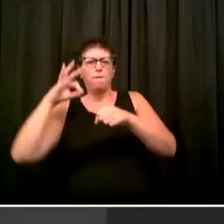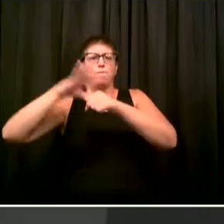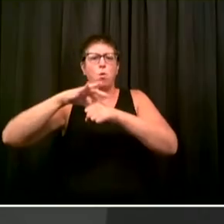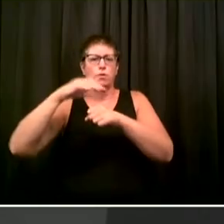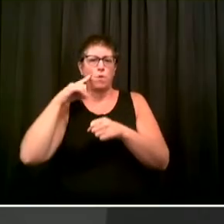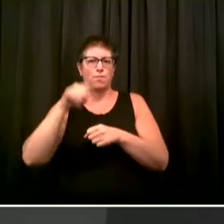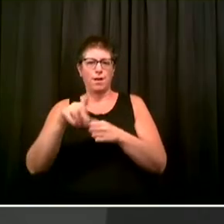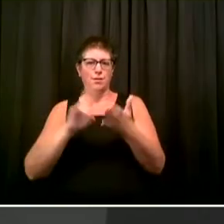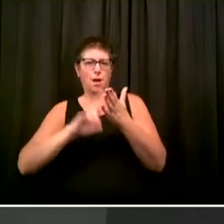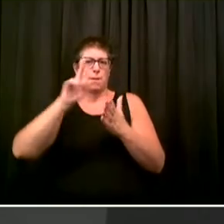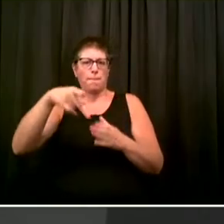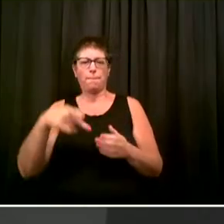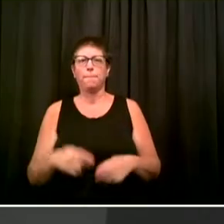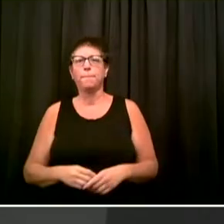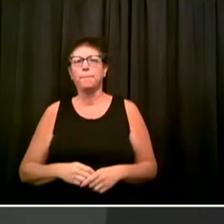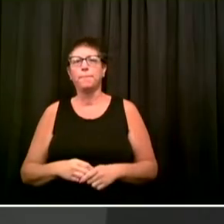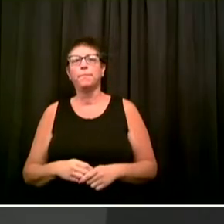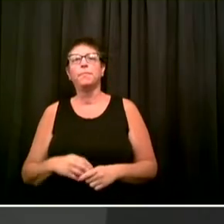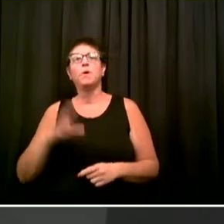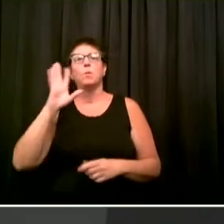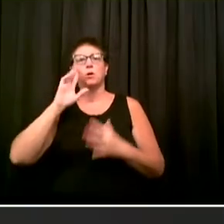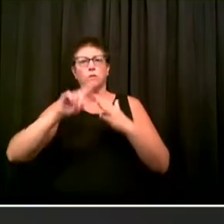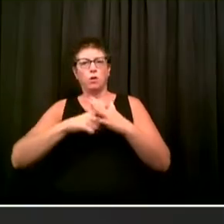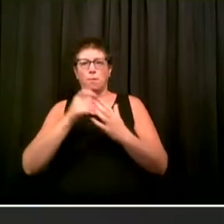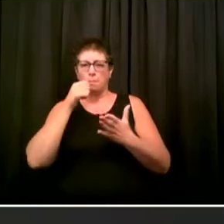YOU CAN SEND IT BACK RIGHT AWAY